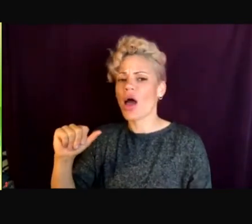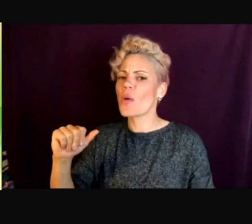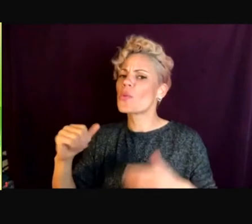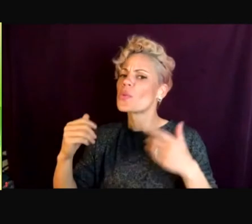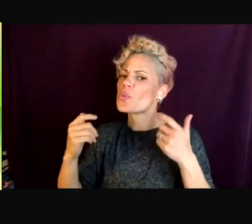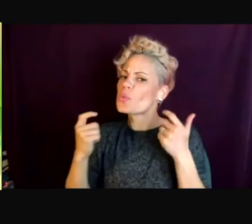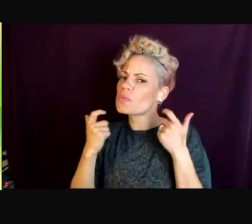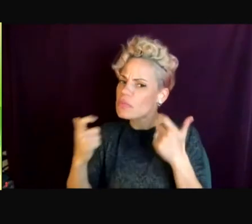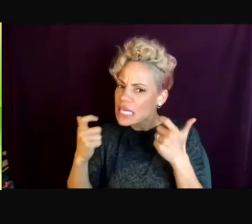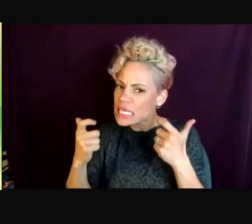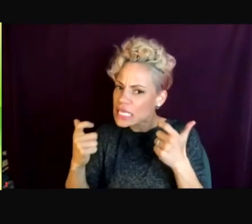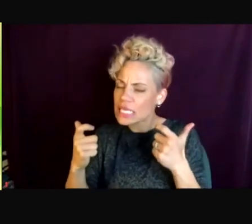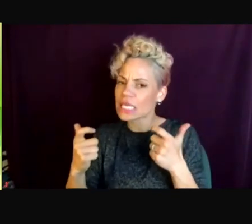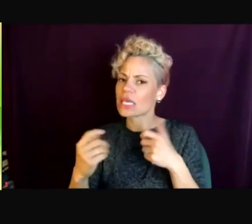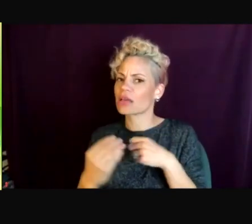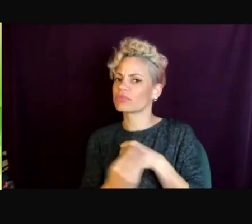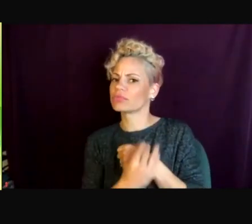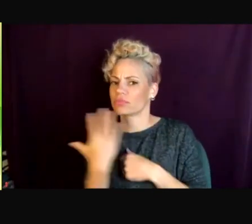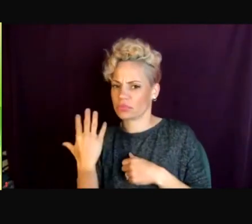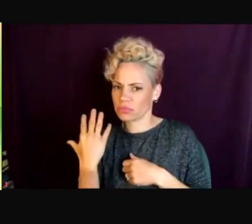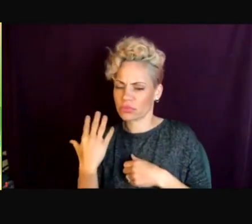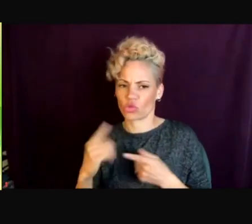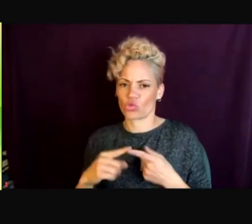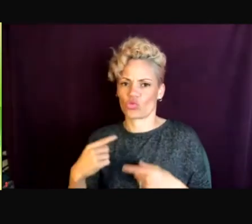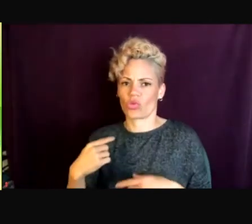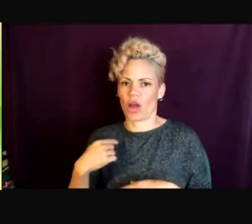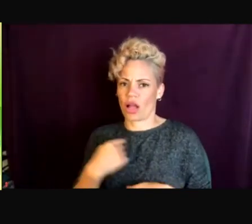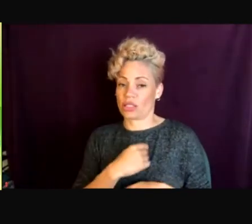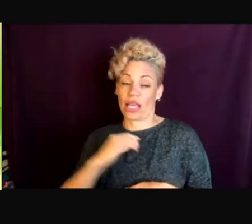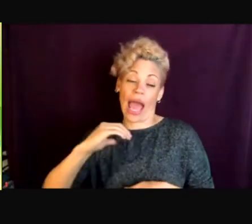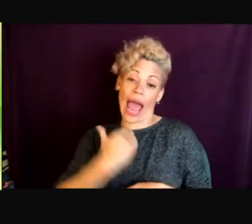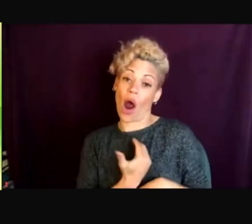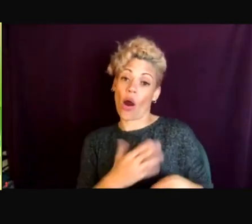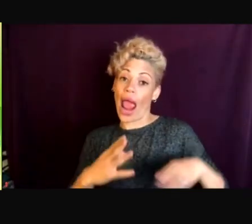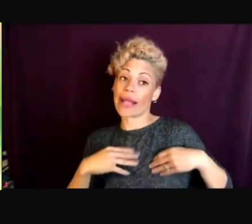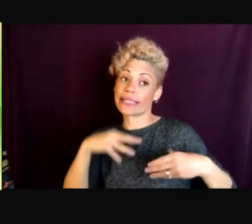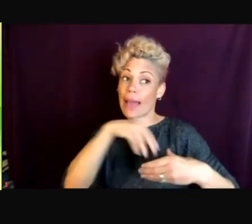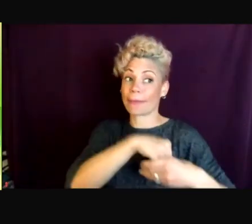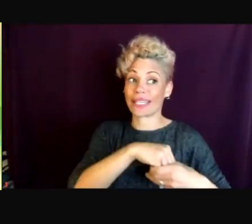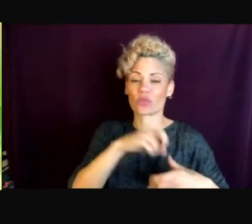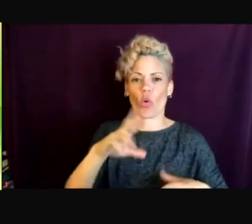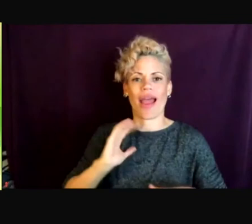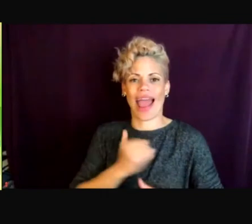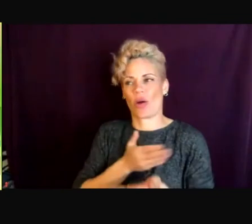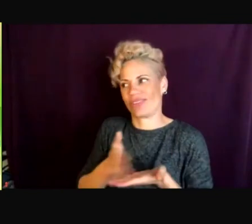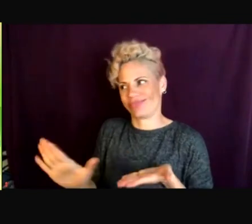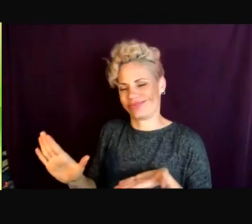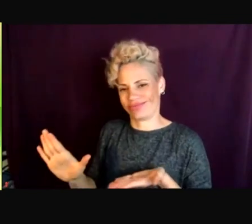in our acceptance or lack of acceptance. And at some point we gotta get through it.